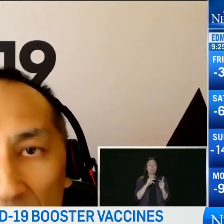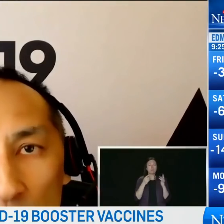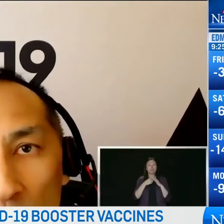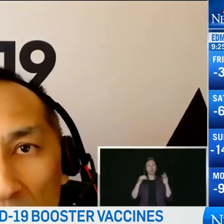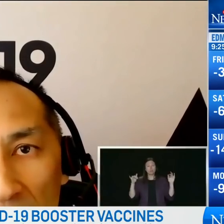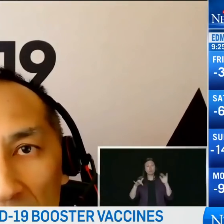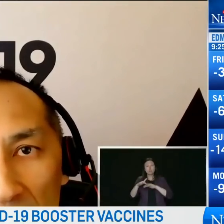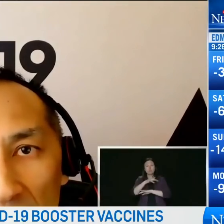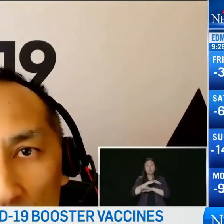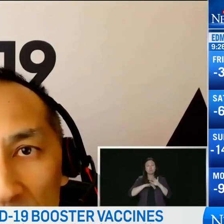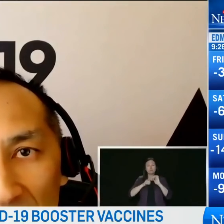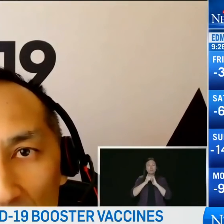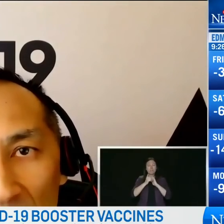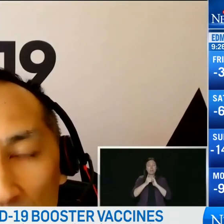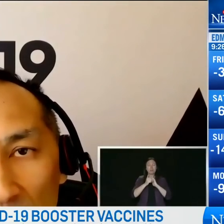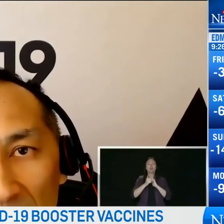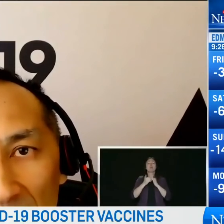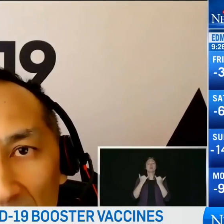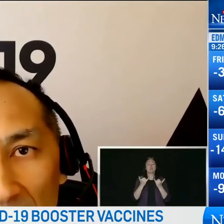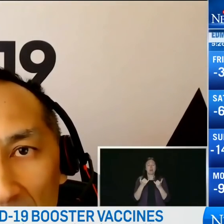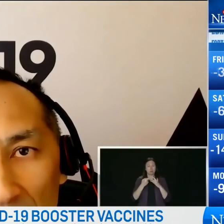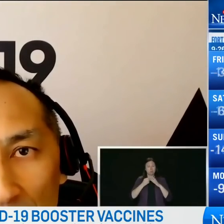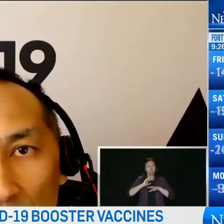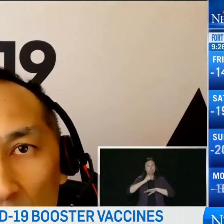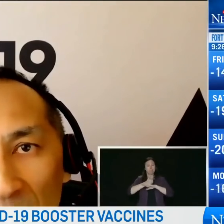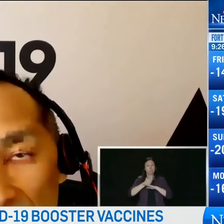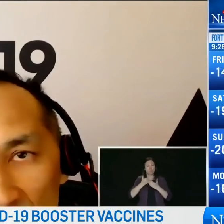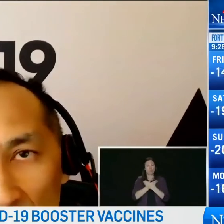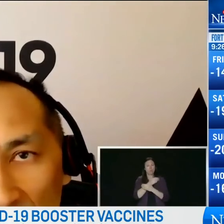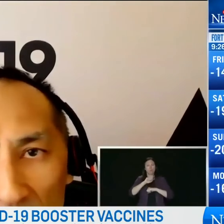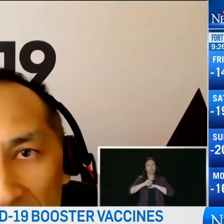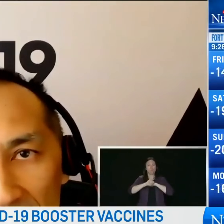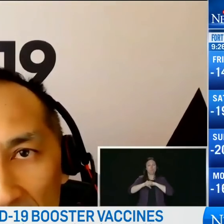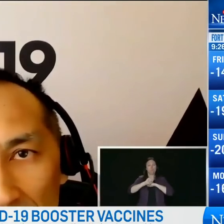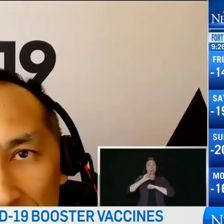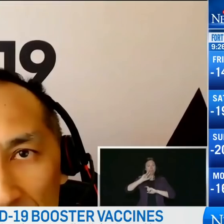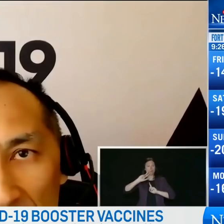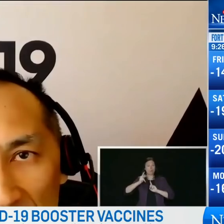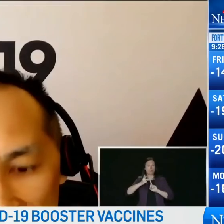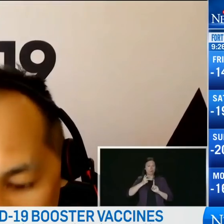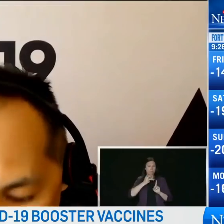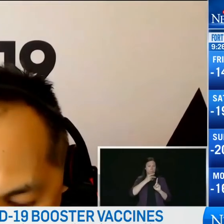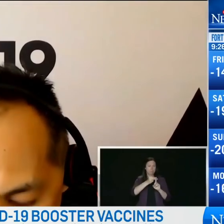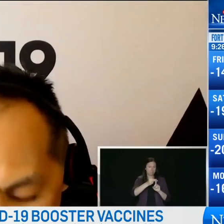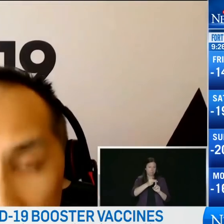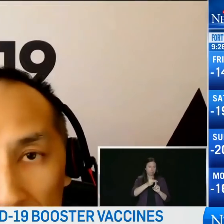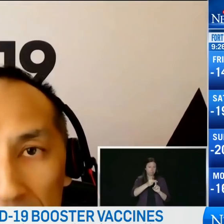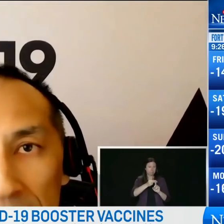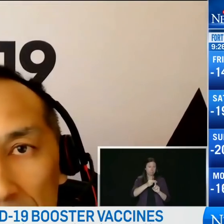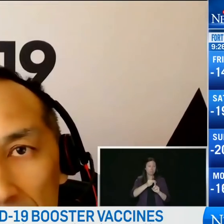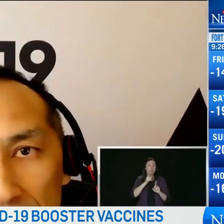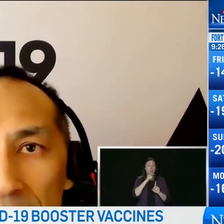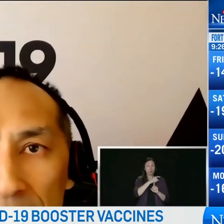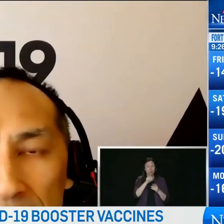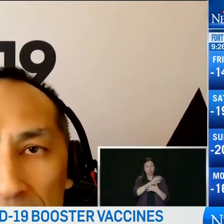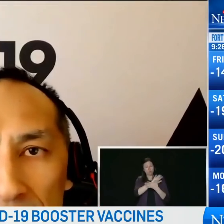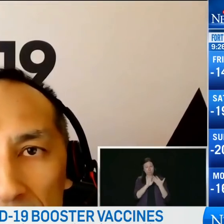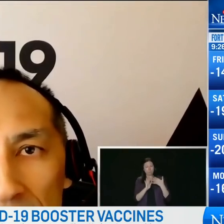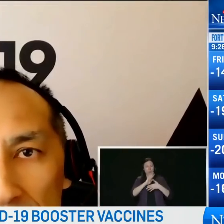NOW. BEFORE THE CHRISTMAS HOLIDAYS, BEFORE PEOPLE START GOING